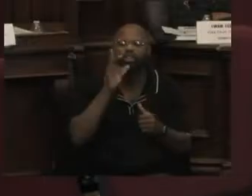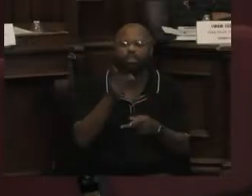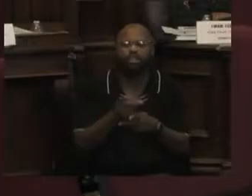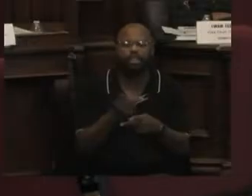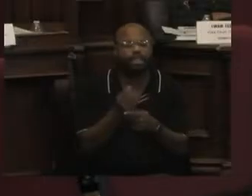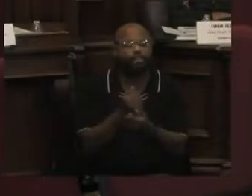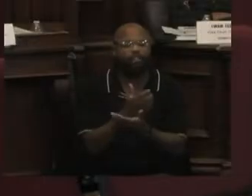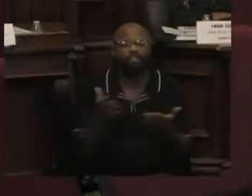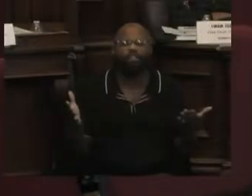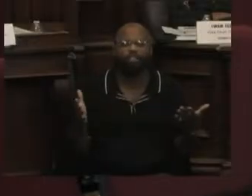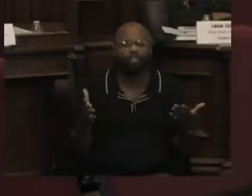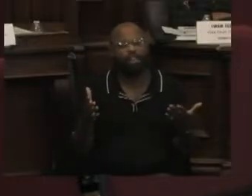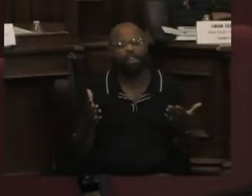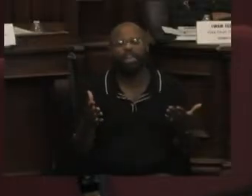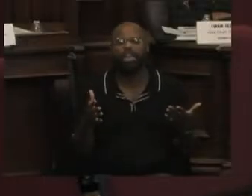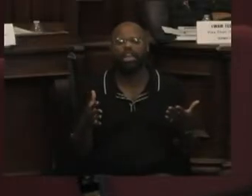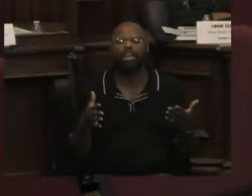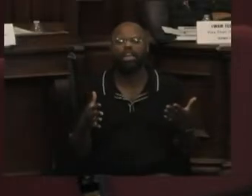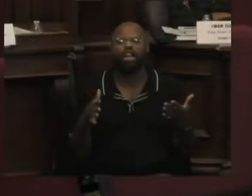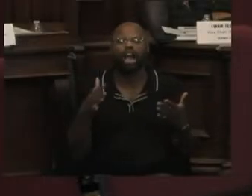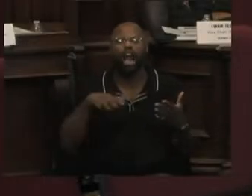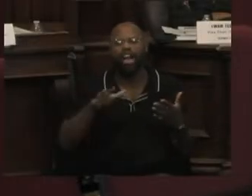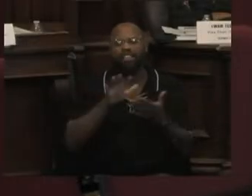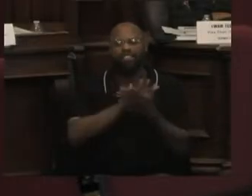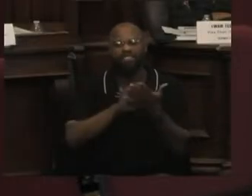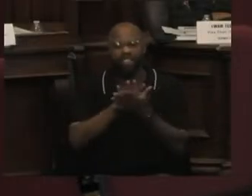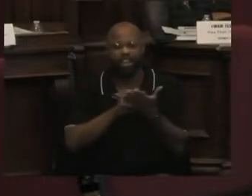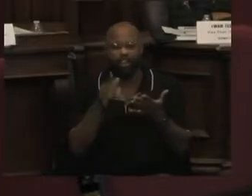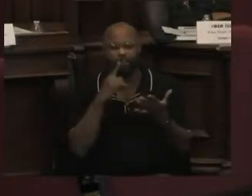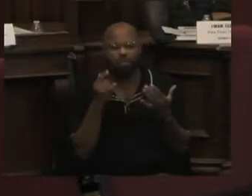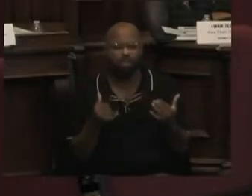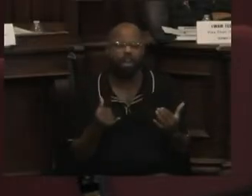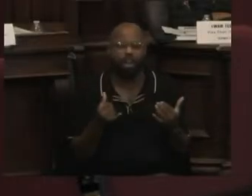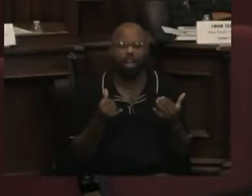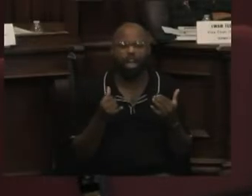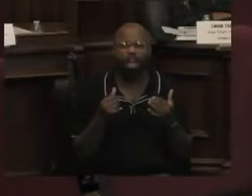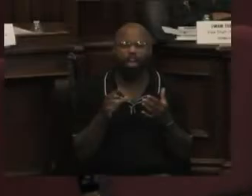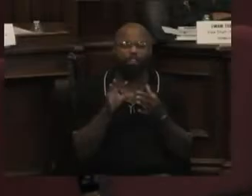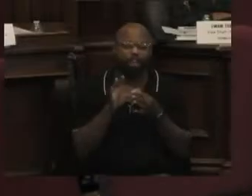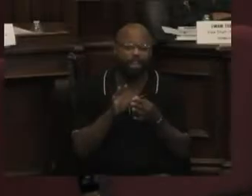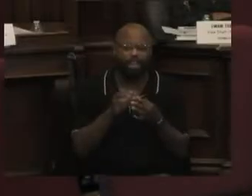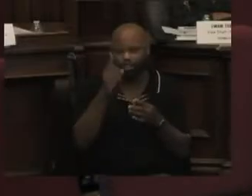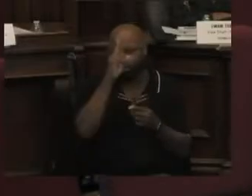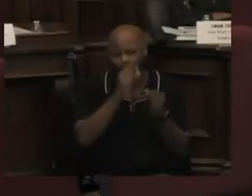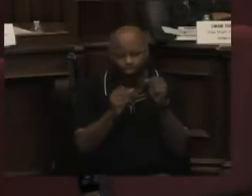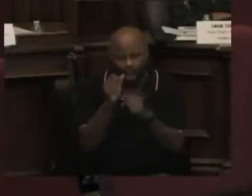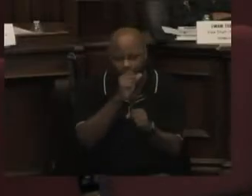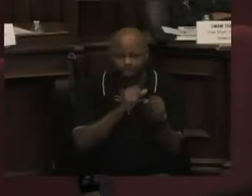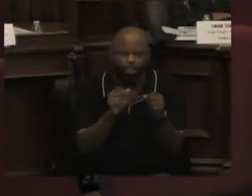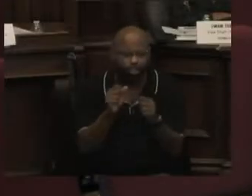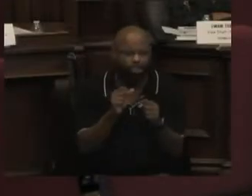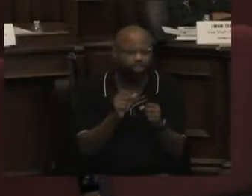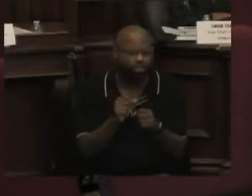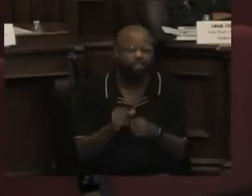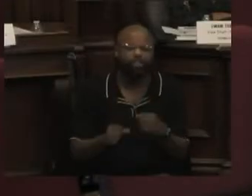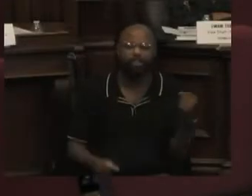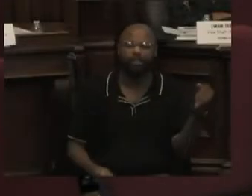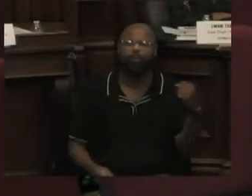we've been doing. I try to keep